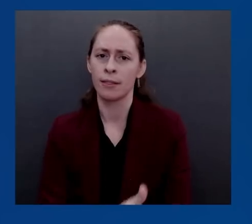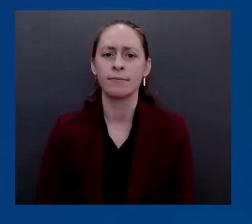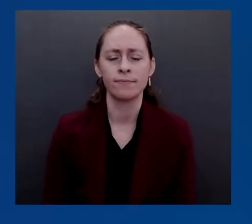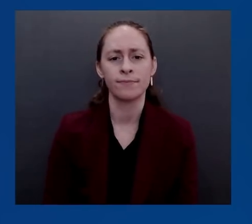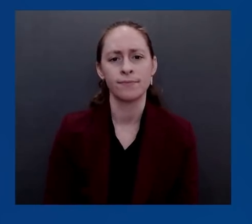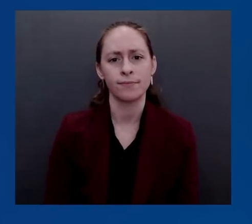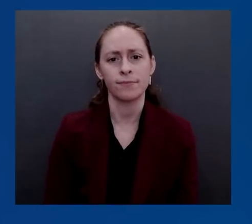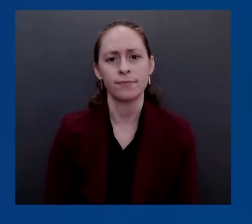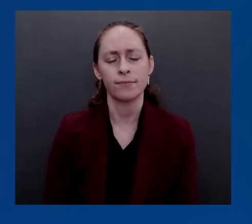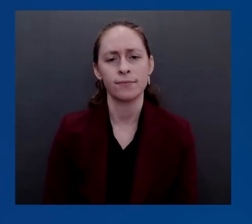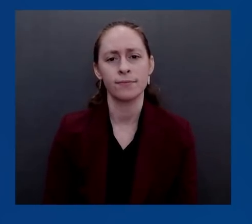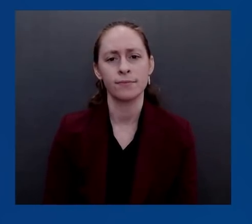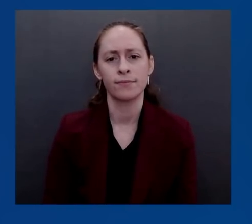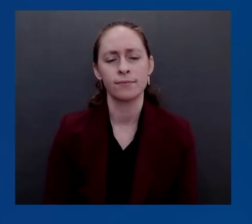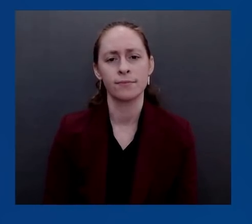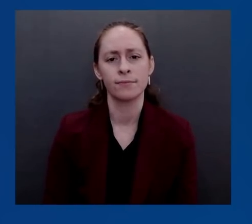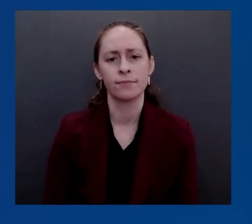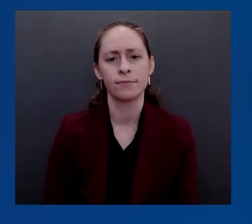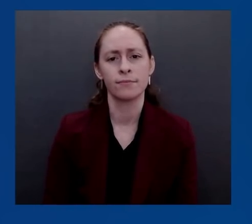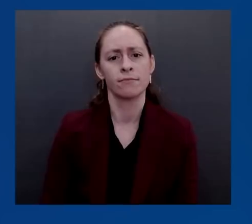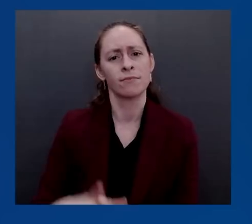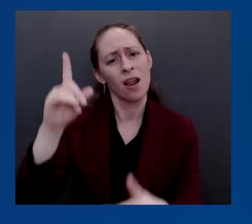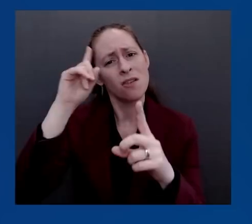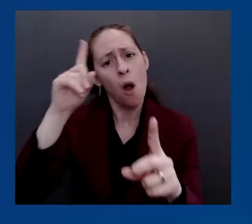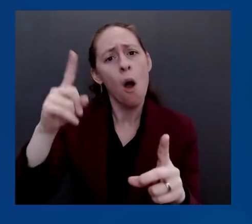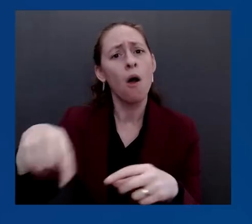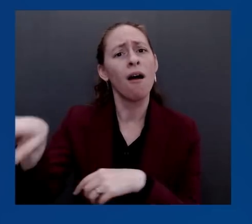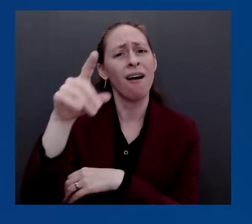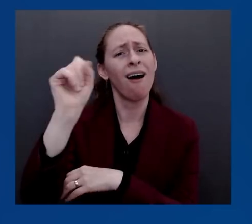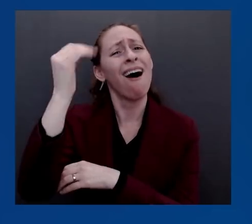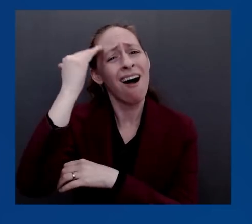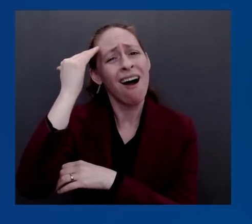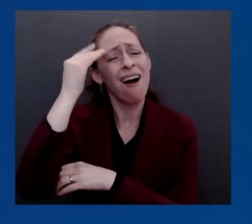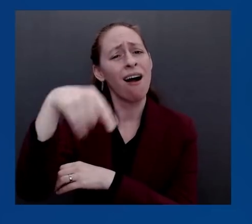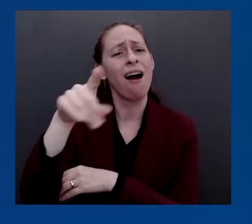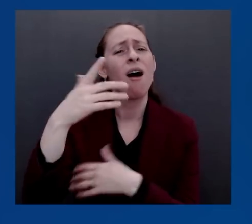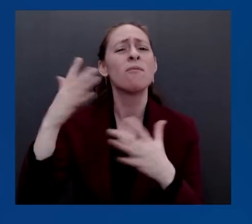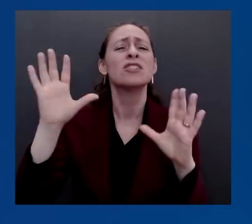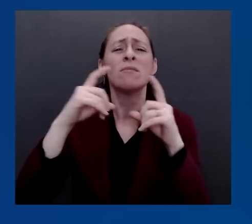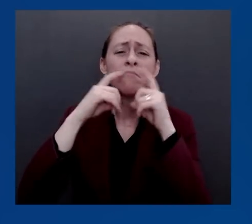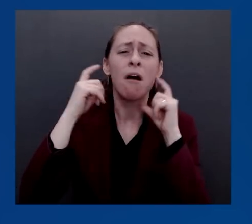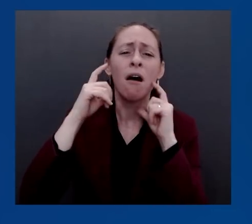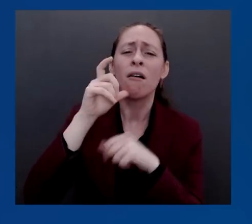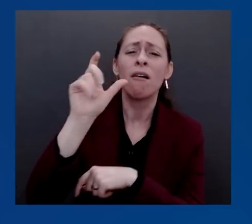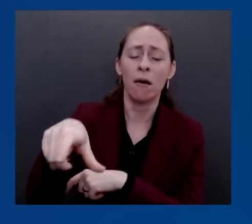should things worsen. If and when we update our guidance, we will communicate that clearly,